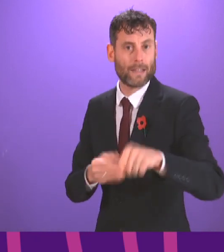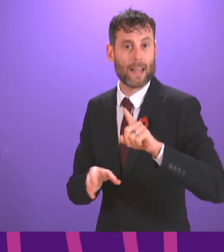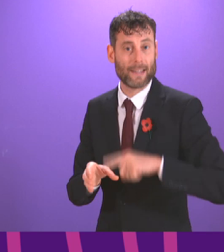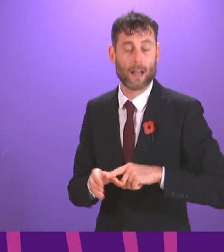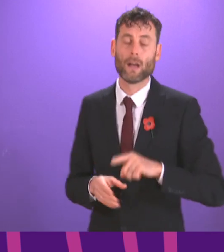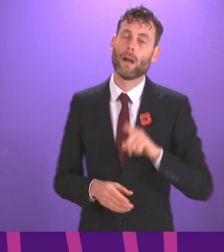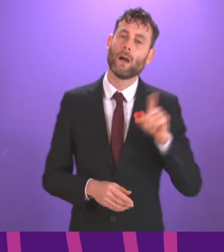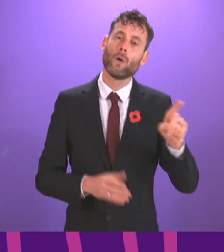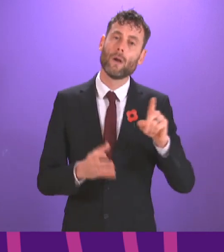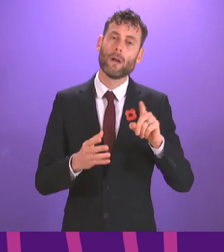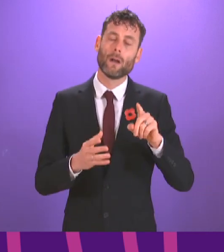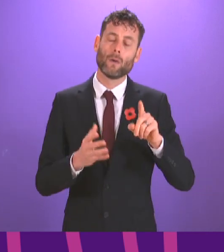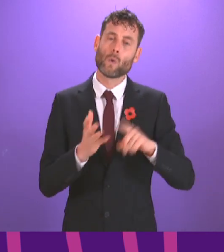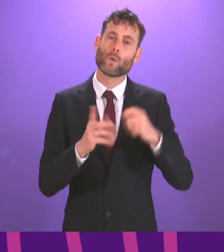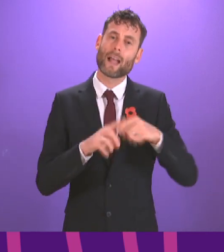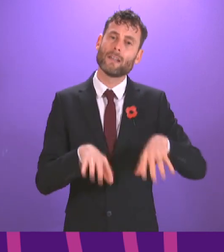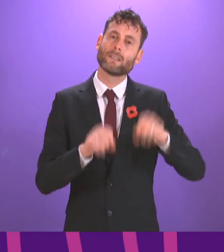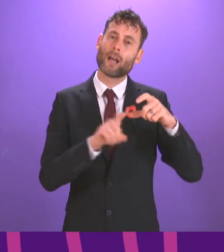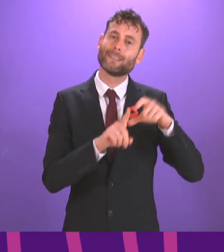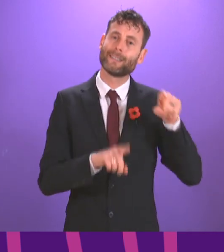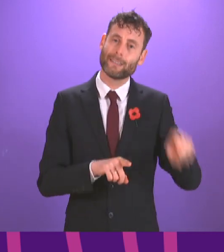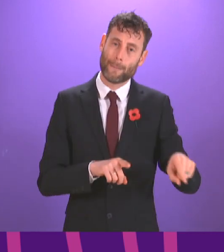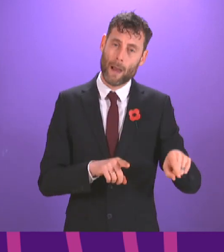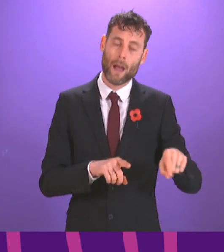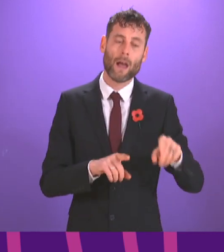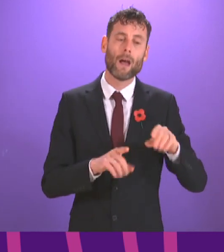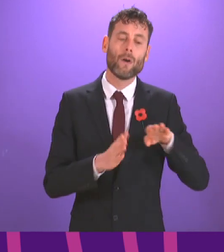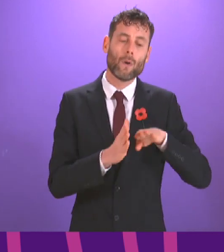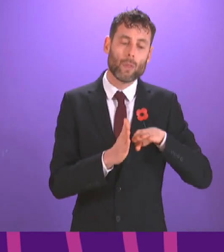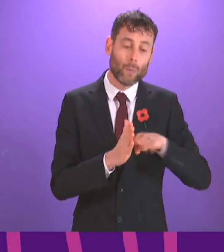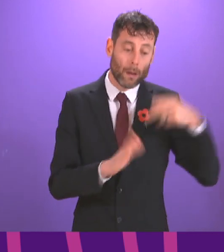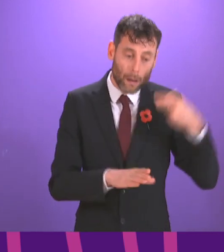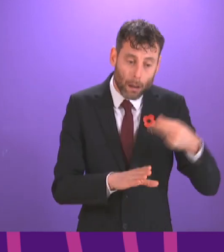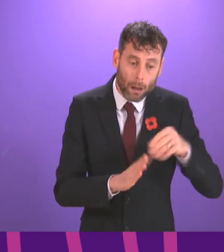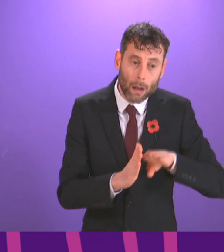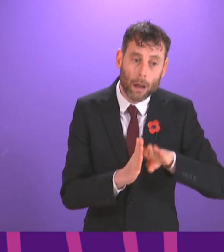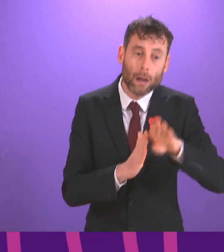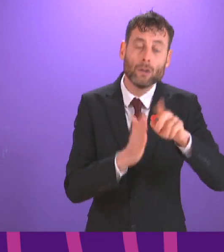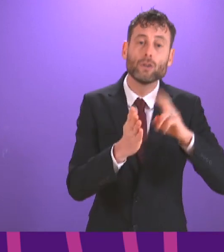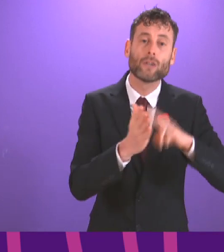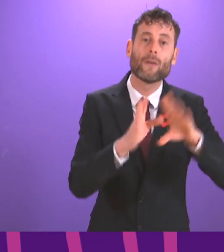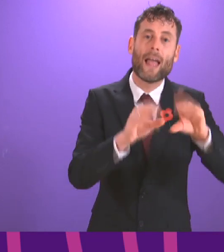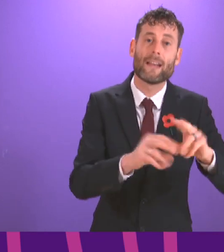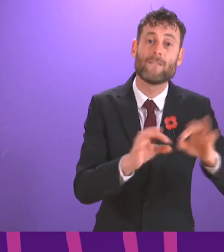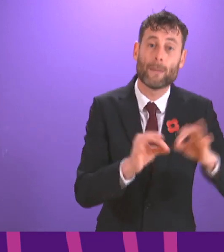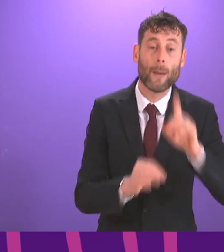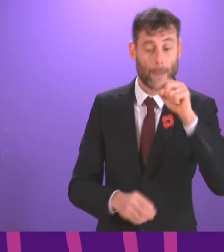in December and reaches its peak in January and February. However, it will be possible to receive the vaccine as late as the end of March 2021.